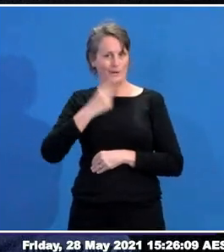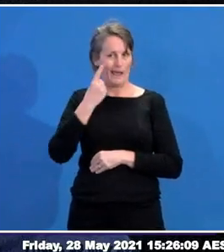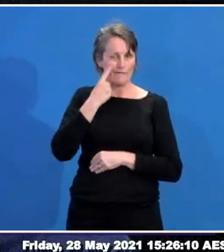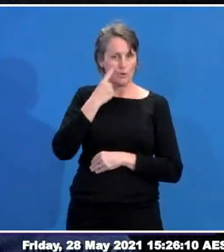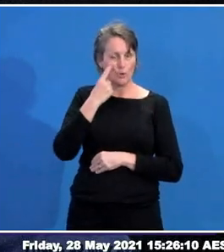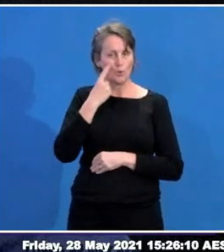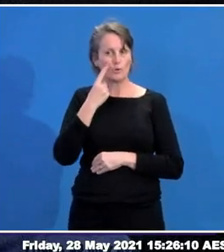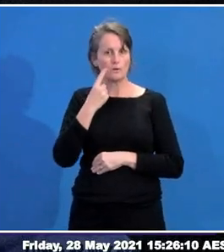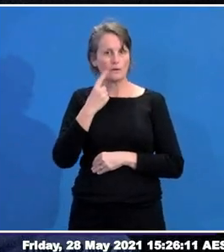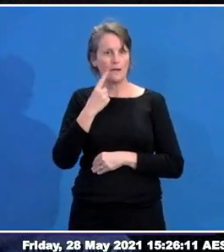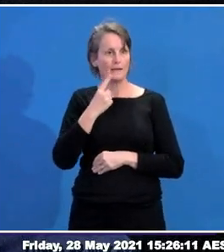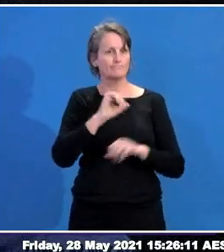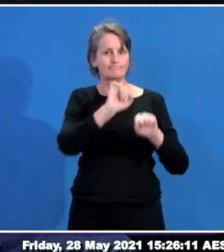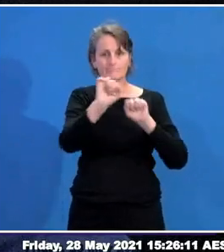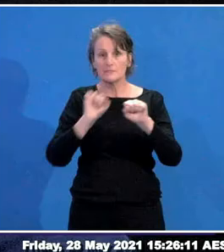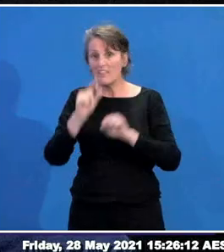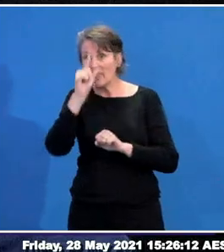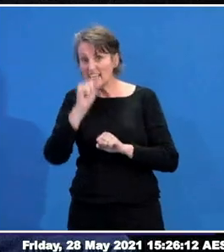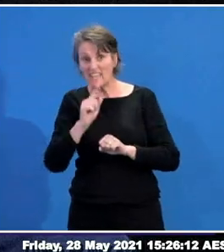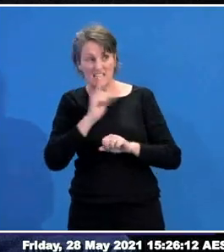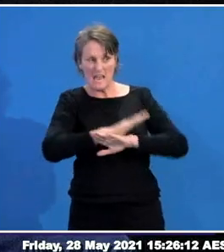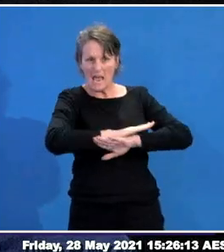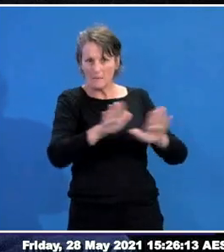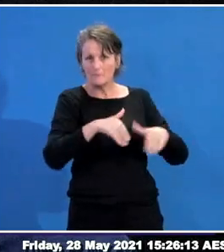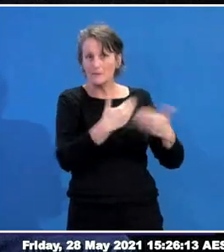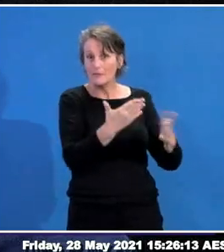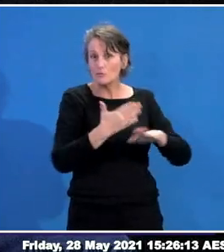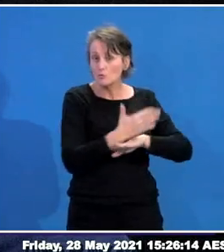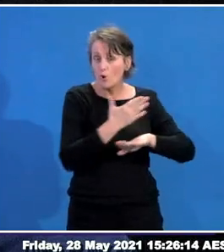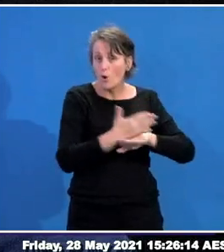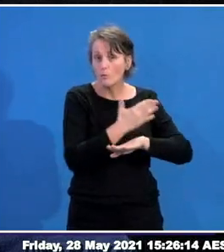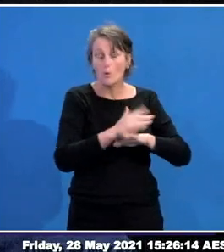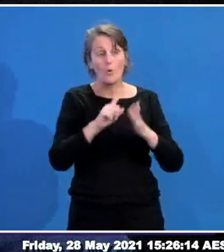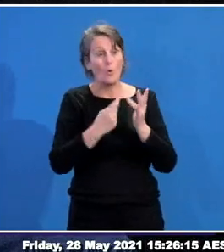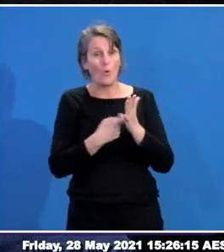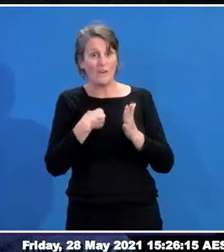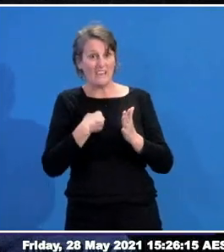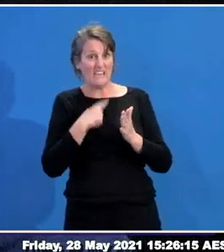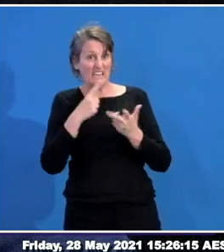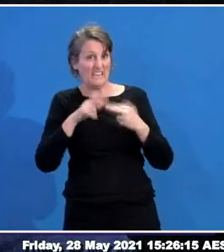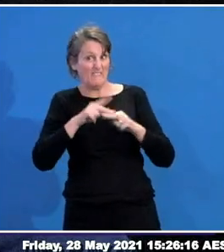it is able to ban people now who it was not able to ban at certain other points